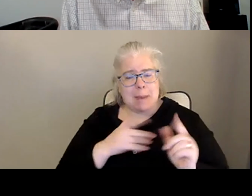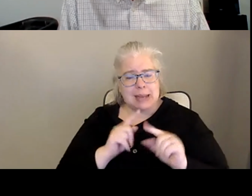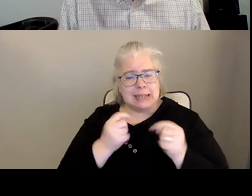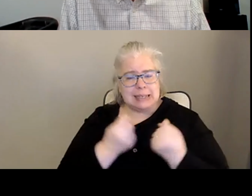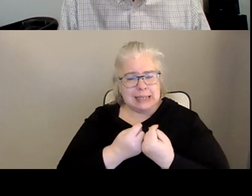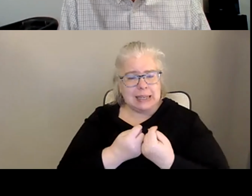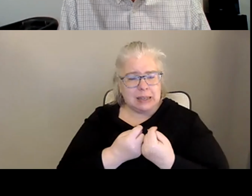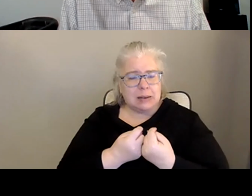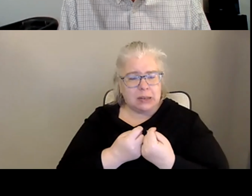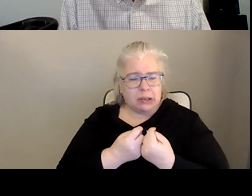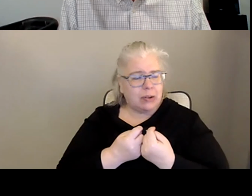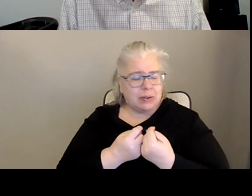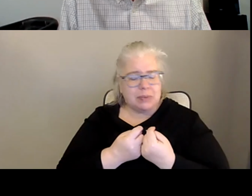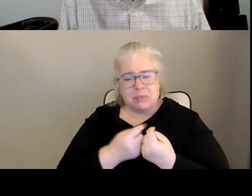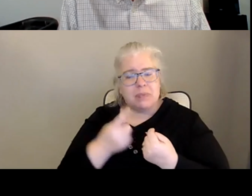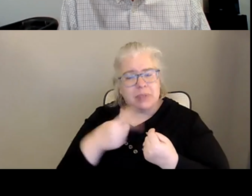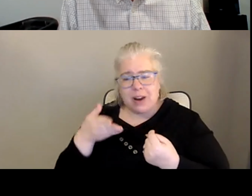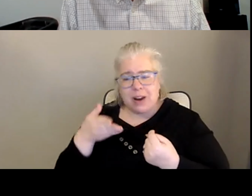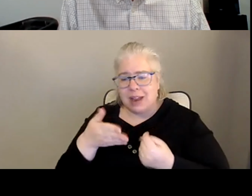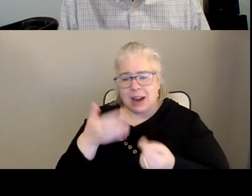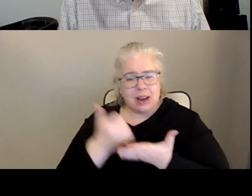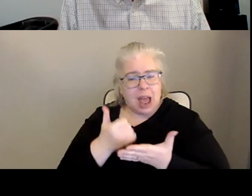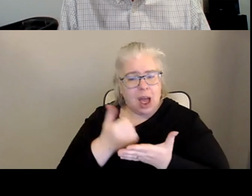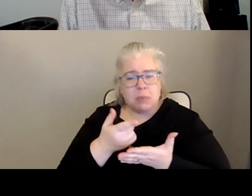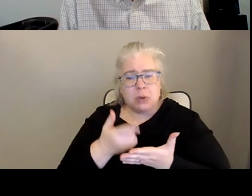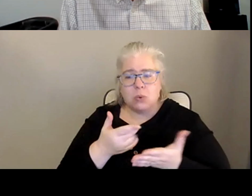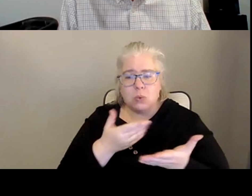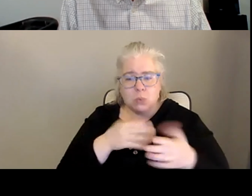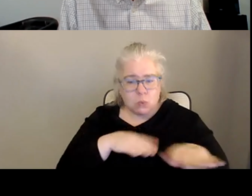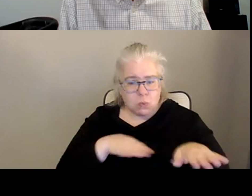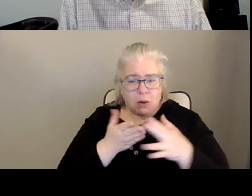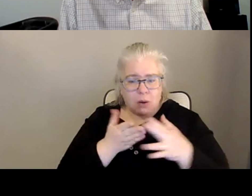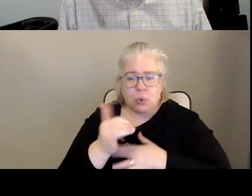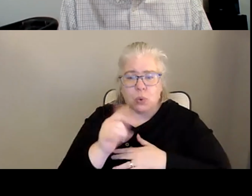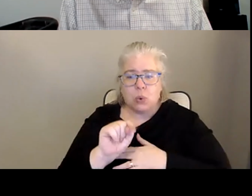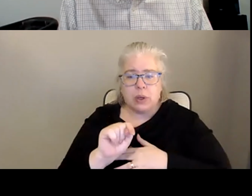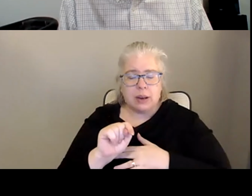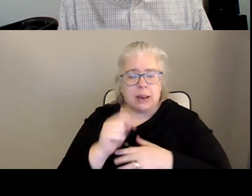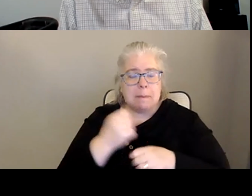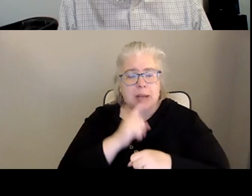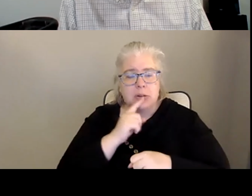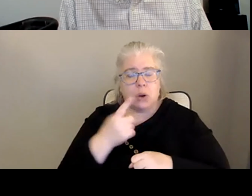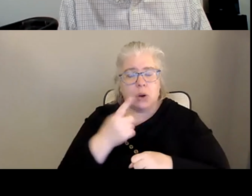is there to help you walk through it and make sure that we're going to ask all the questions.